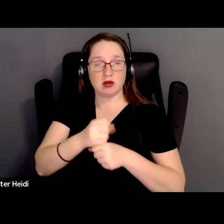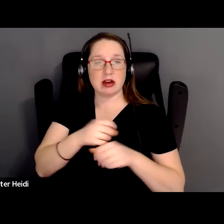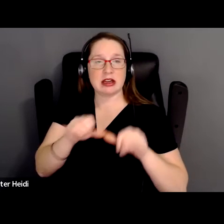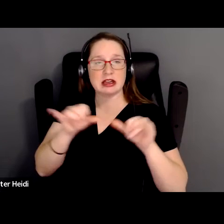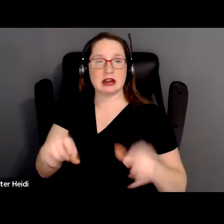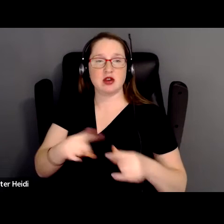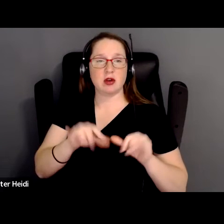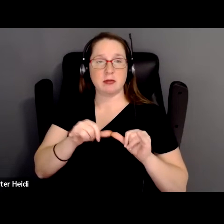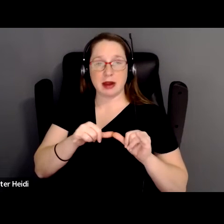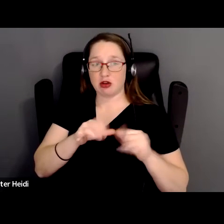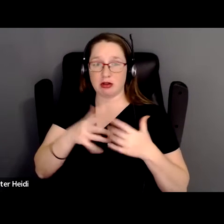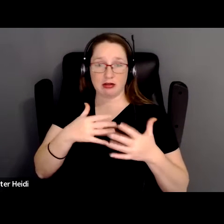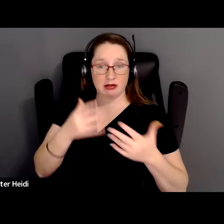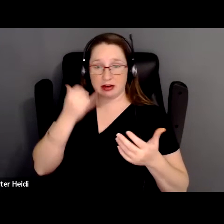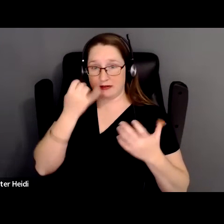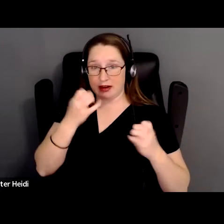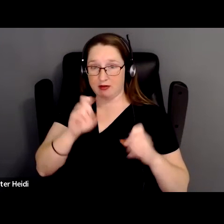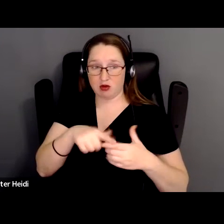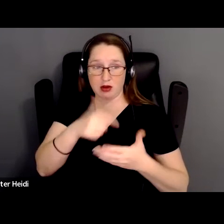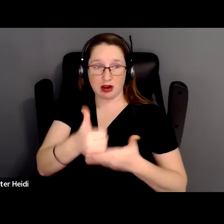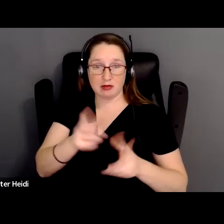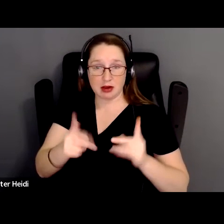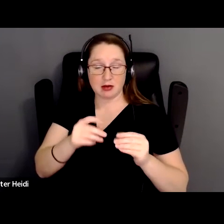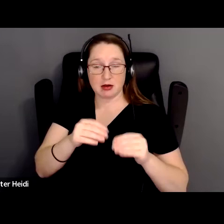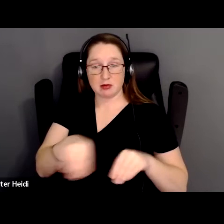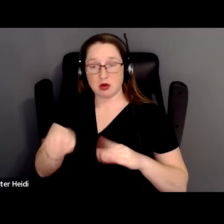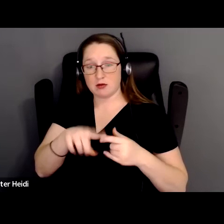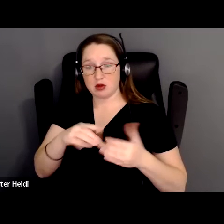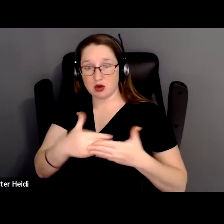measure whether efforts to help people move into new housing situations are successful.